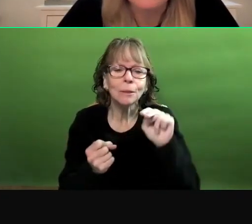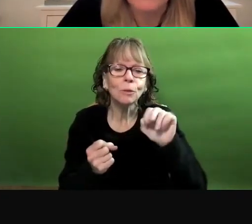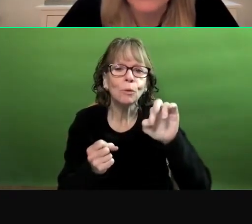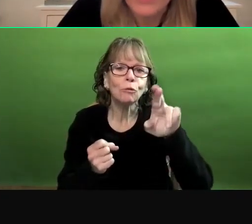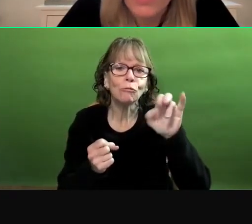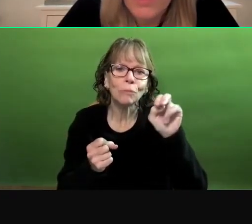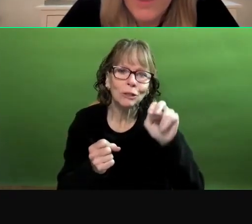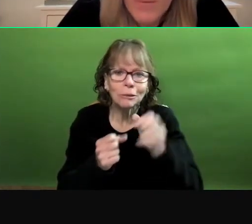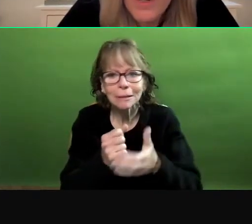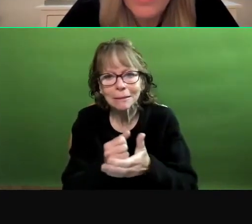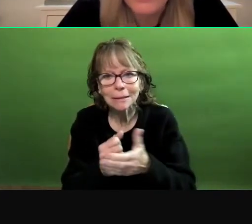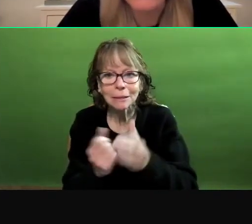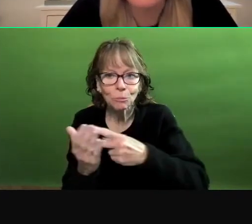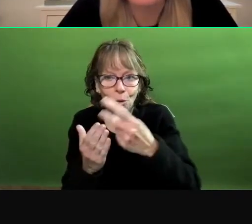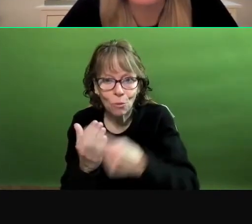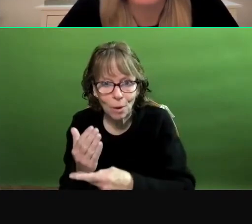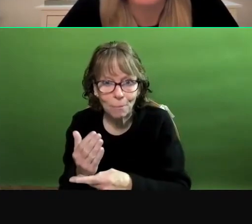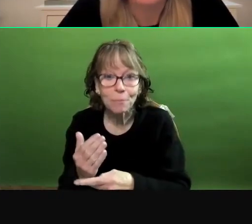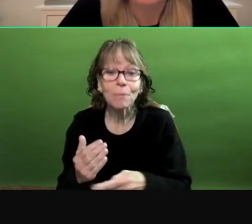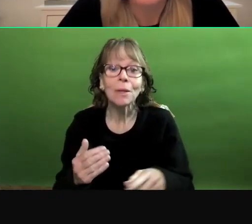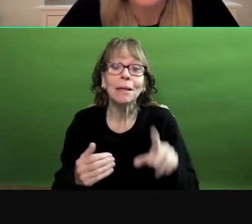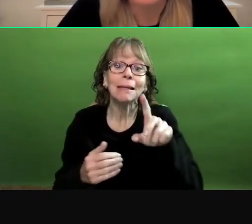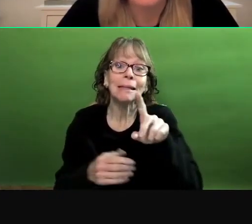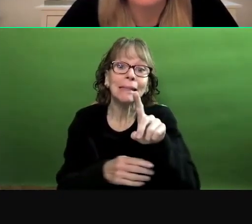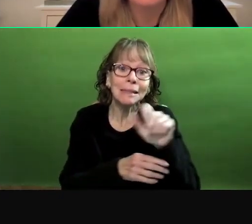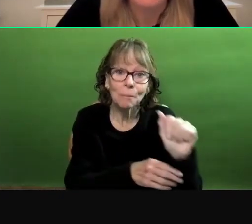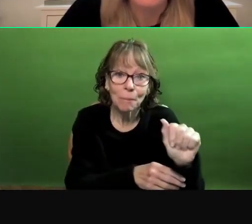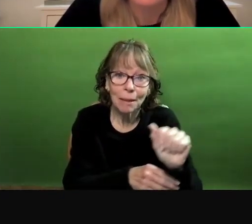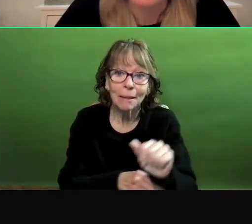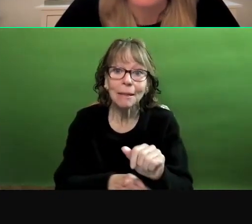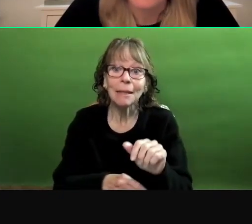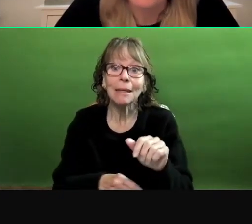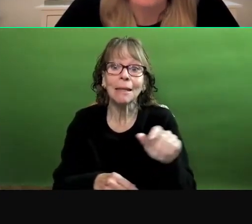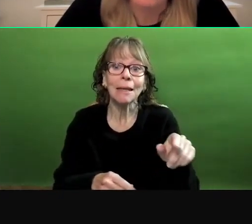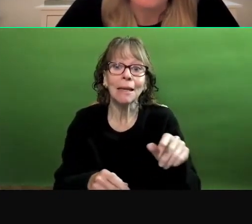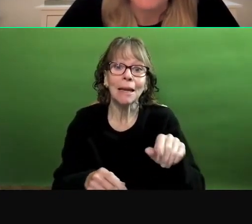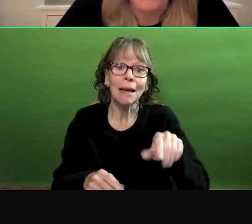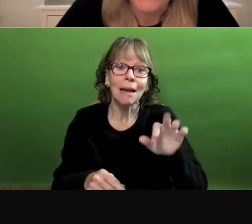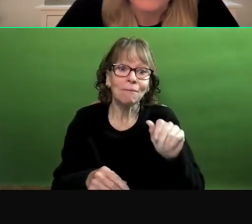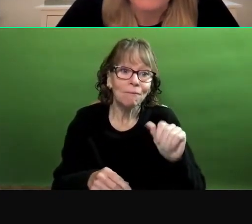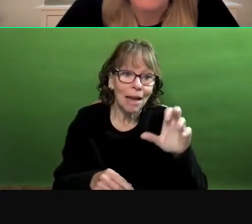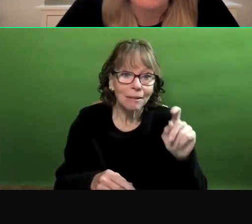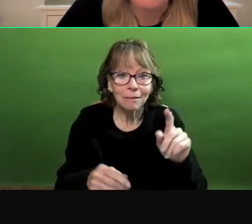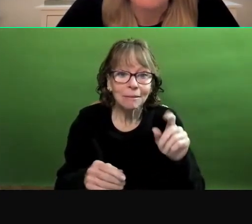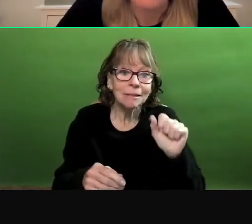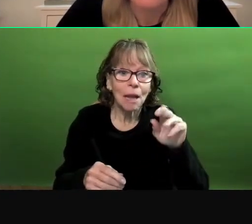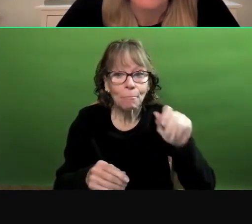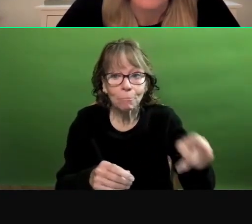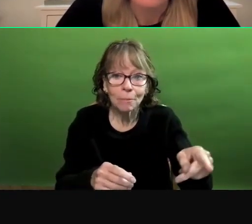and disability inclusive that process is, as well as a dashboard on public transit.